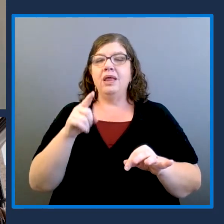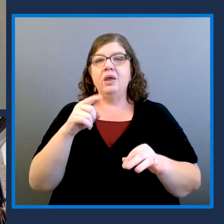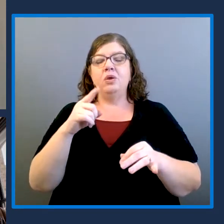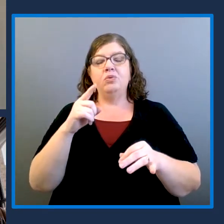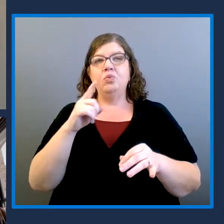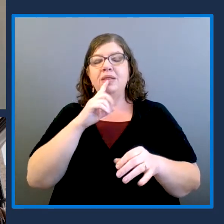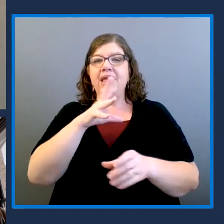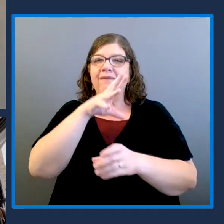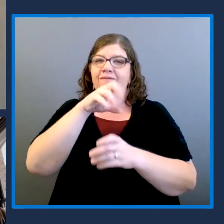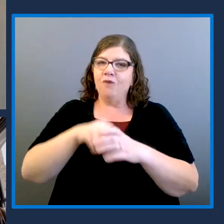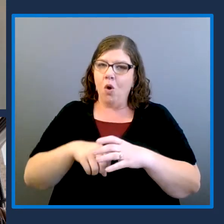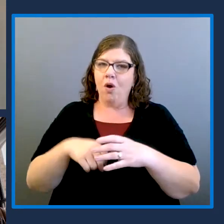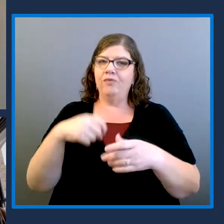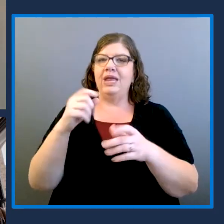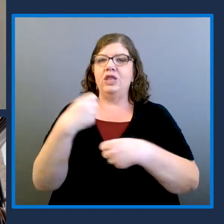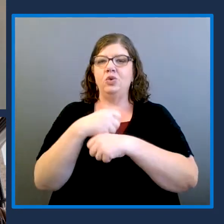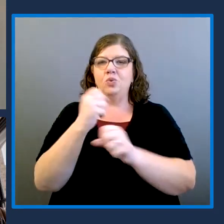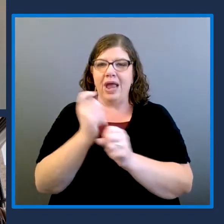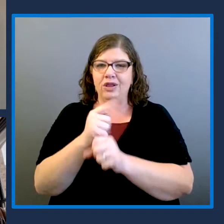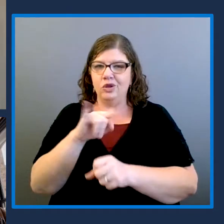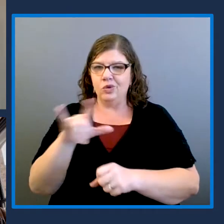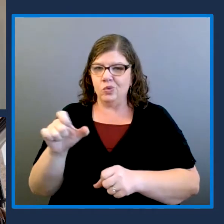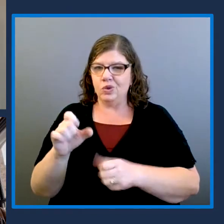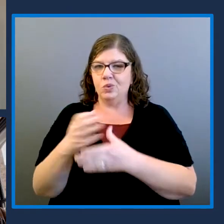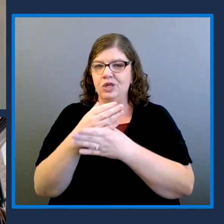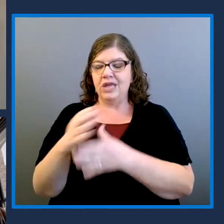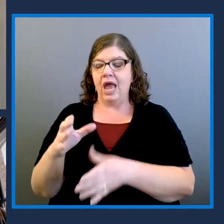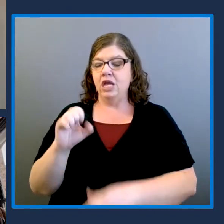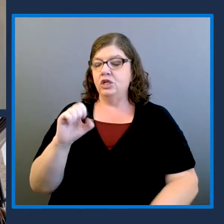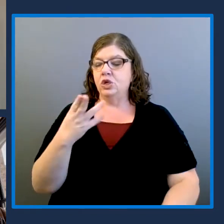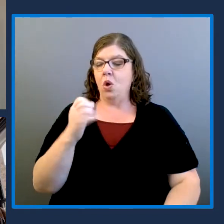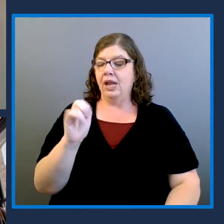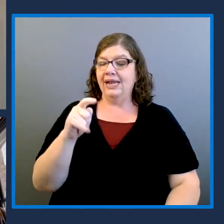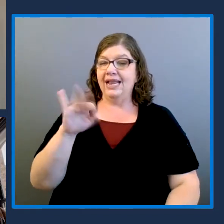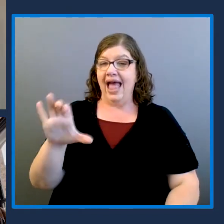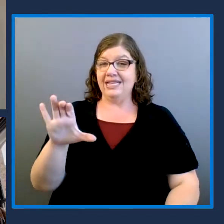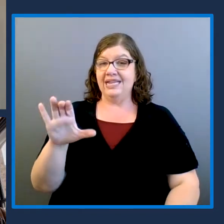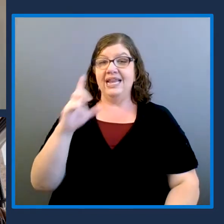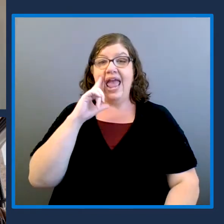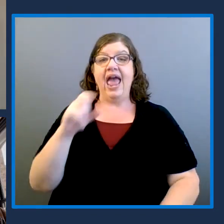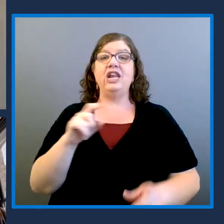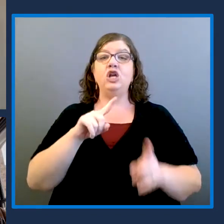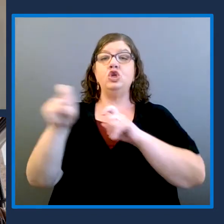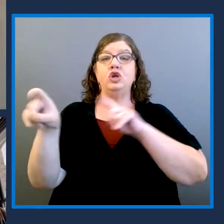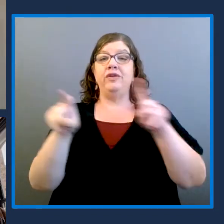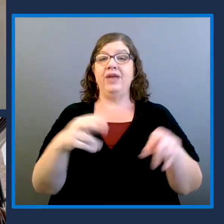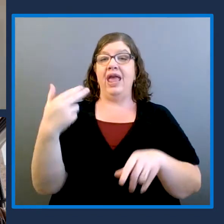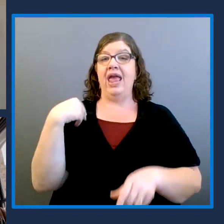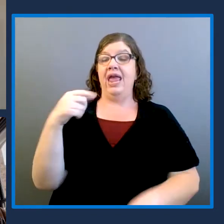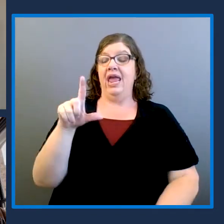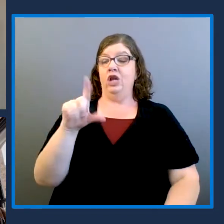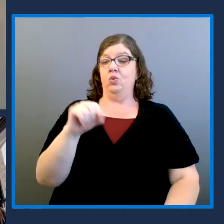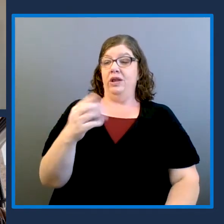the creation of the tools we're about to share with you today scholastic put out a survey in 2014